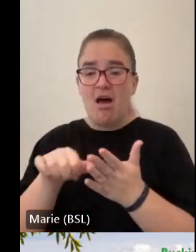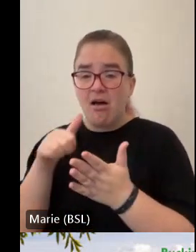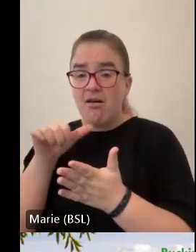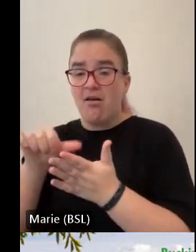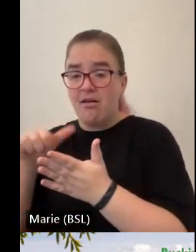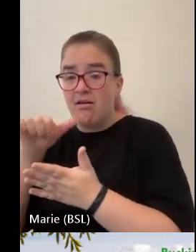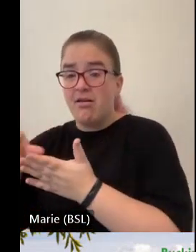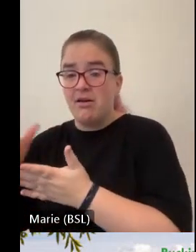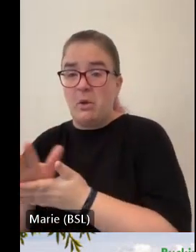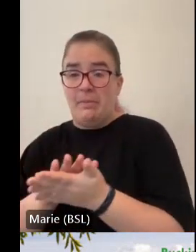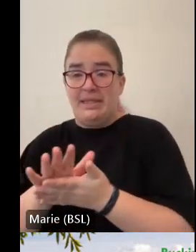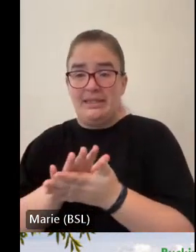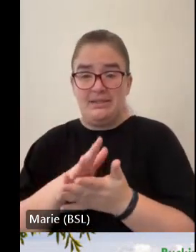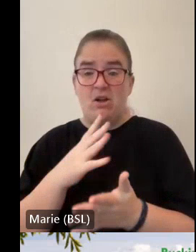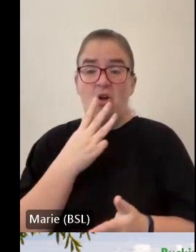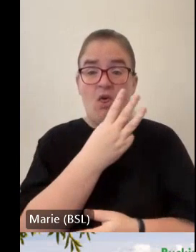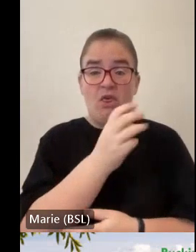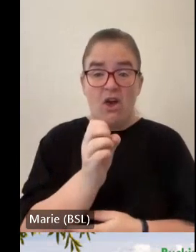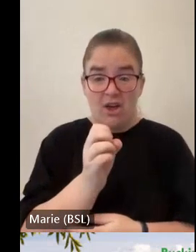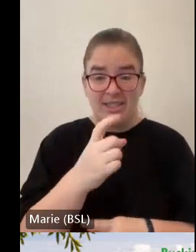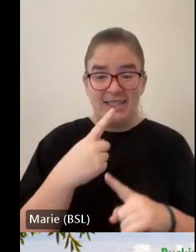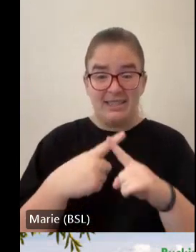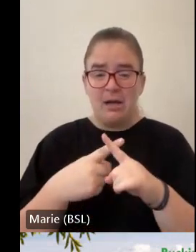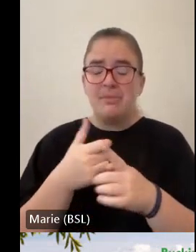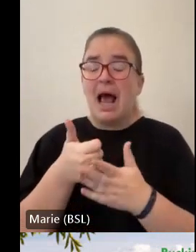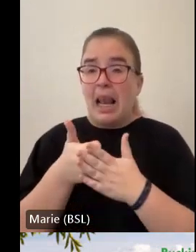So that's 30 times at least 30.